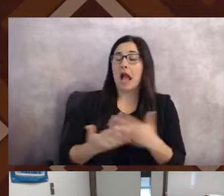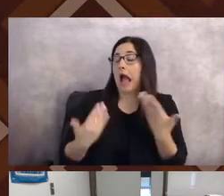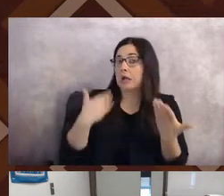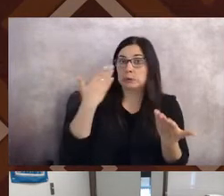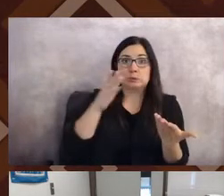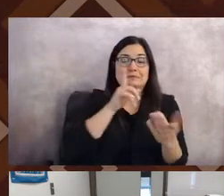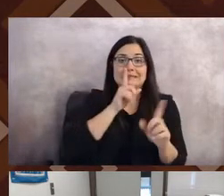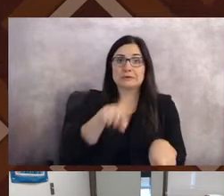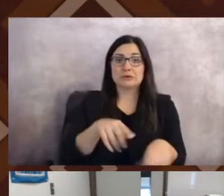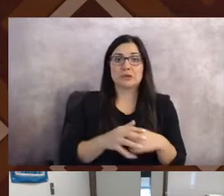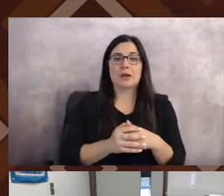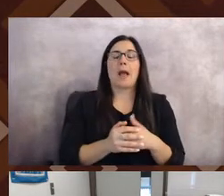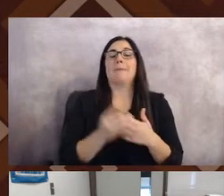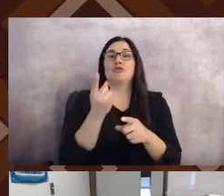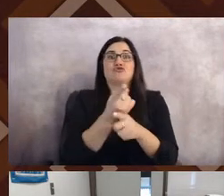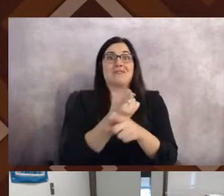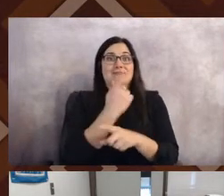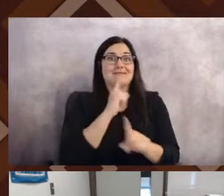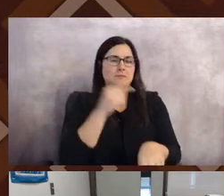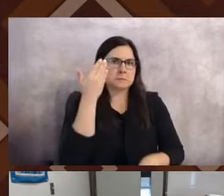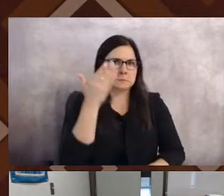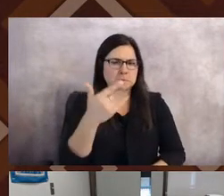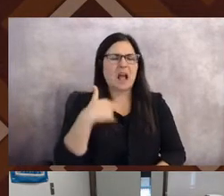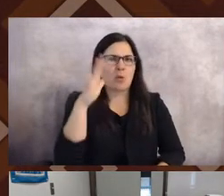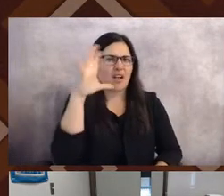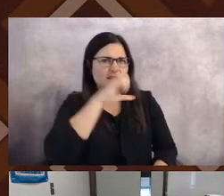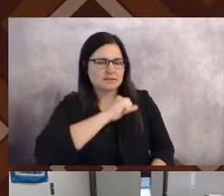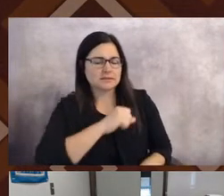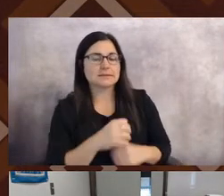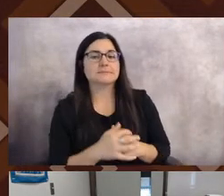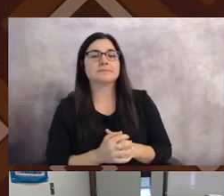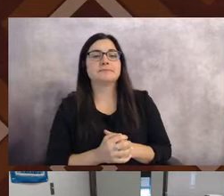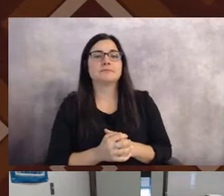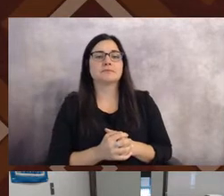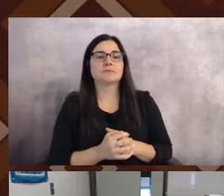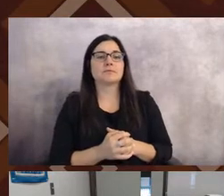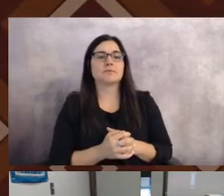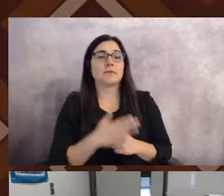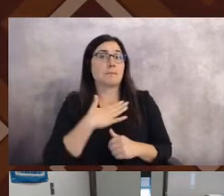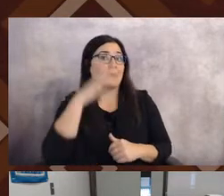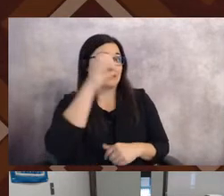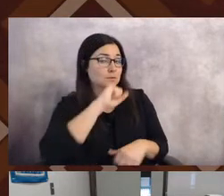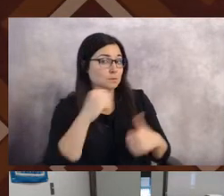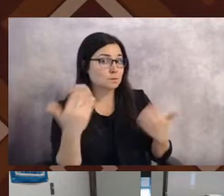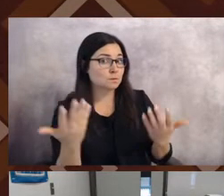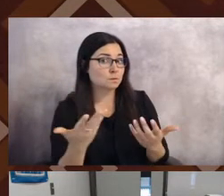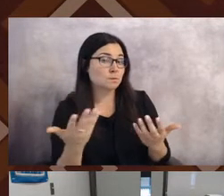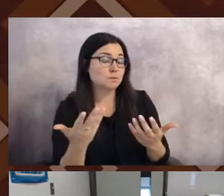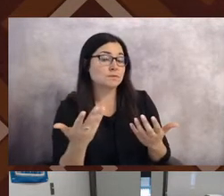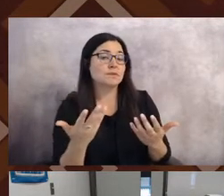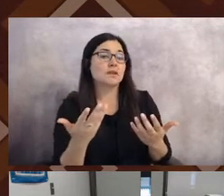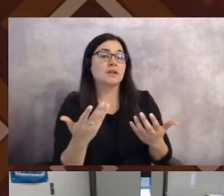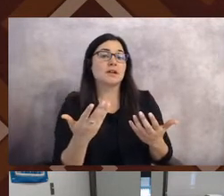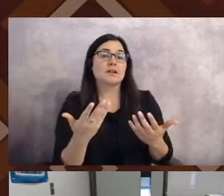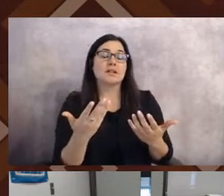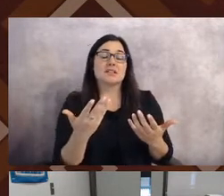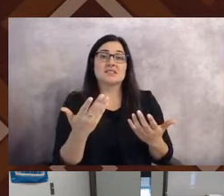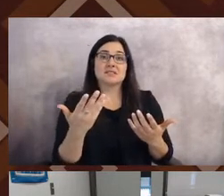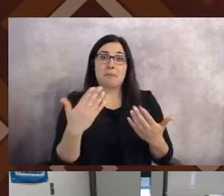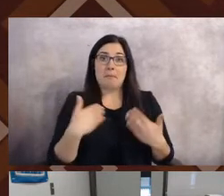the correct answer to this question, but I can guess. And my guess is justice is just so that they would kind of serve